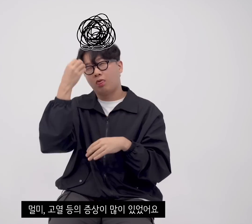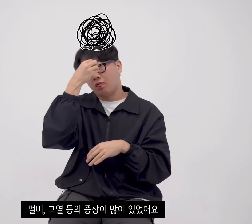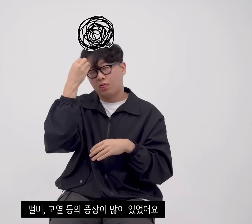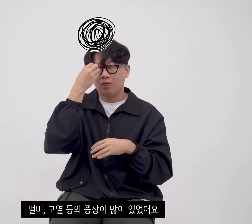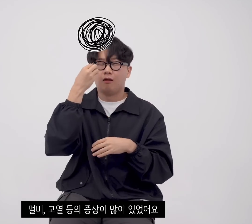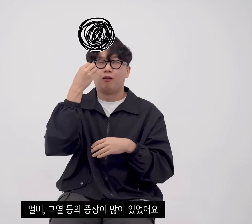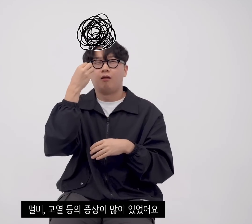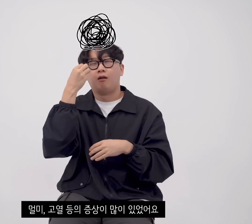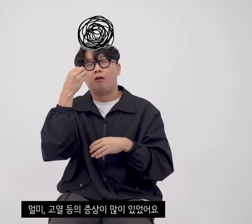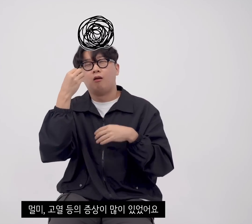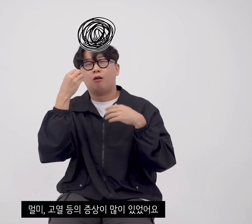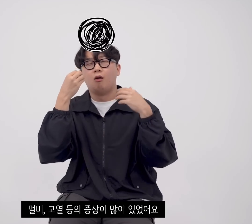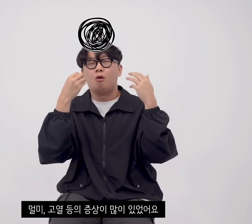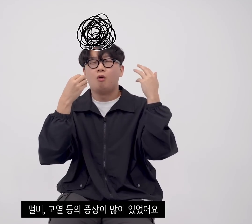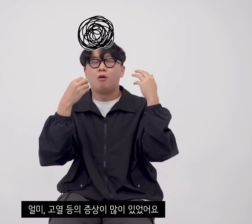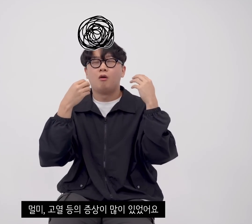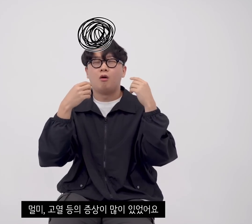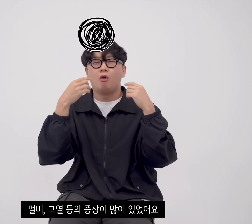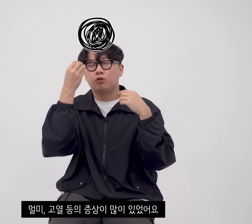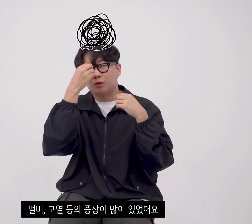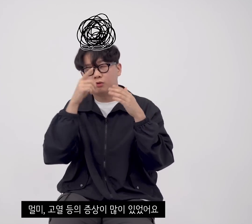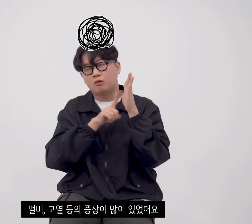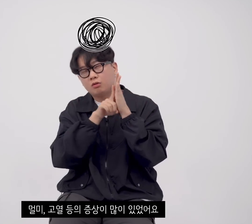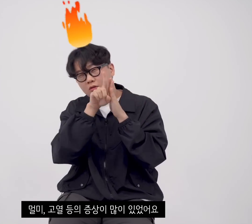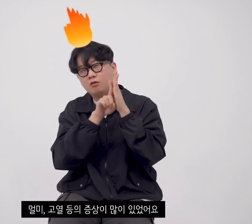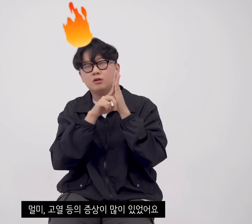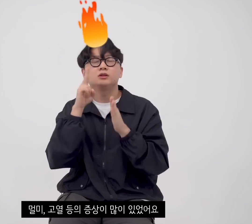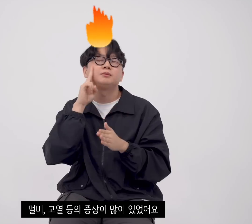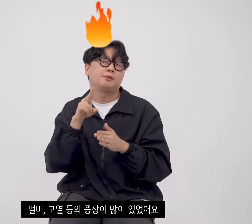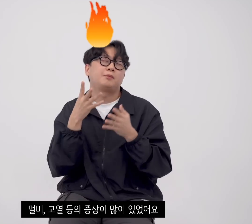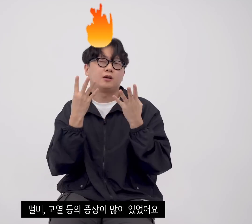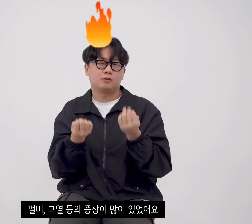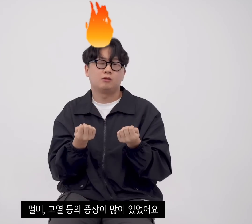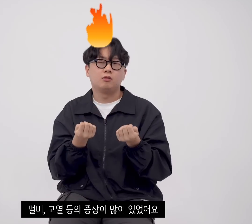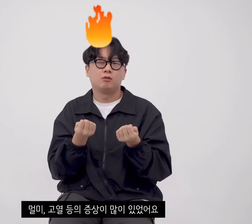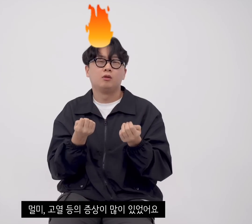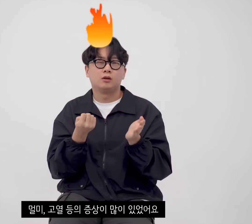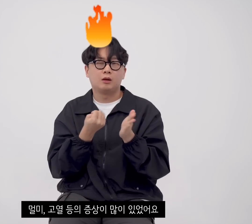such as loss of hearing, motion sickness, and high fever.